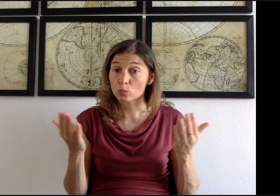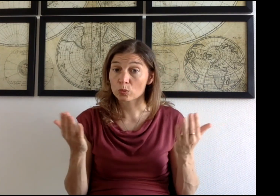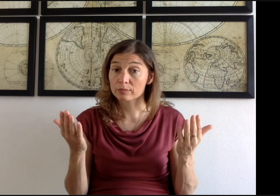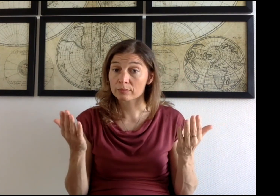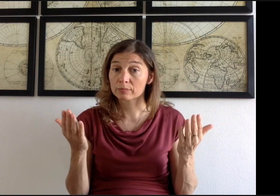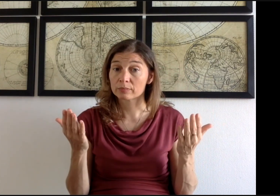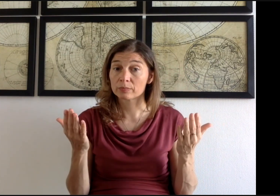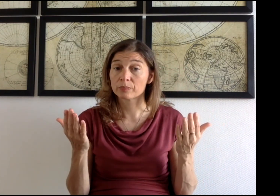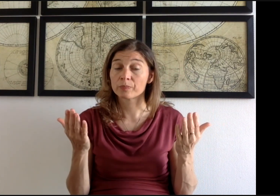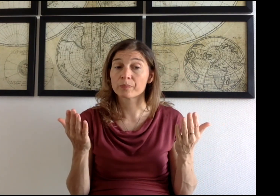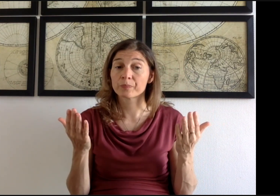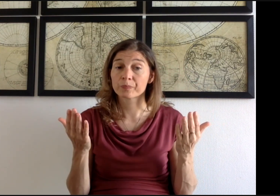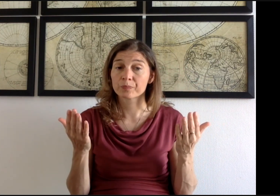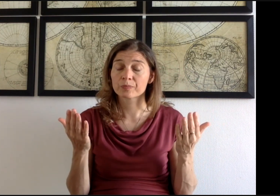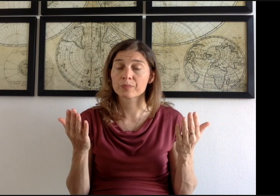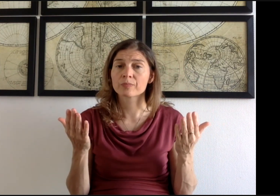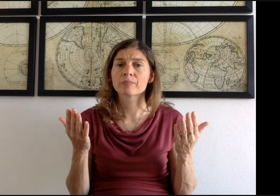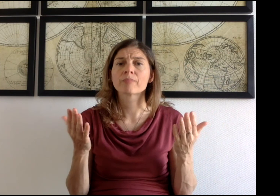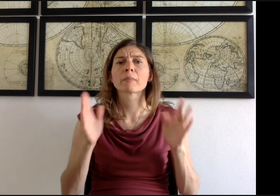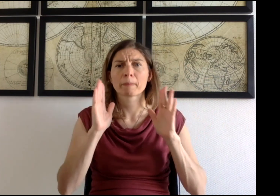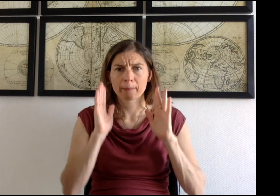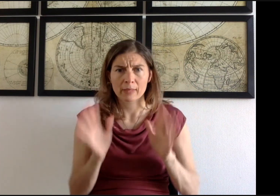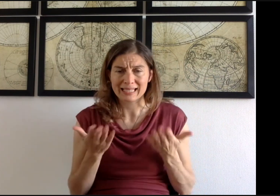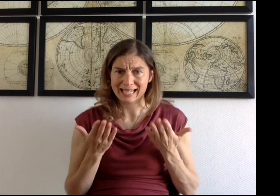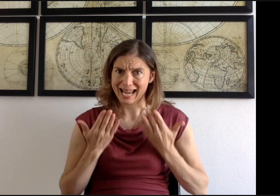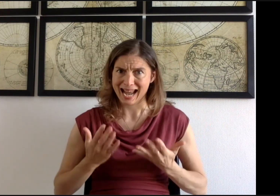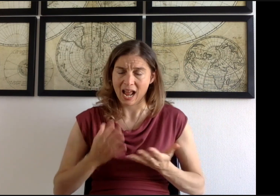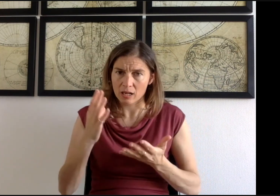how it's going to be after this pandemic is over.